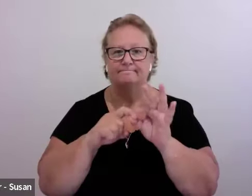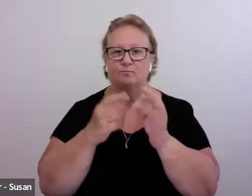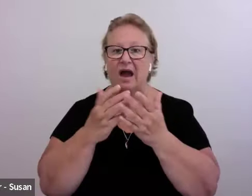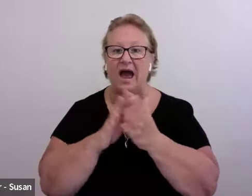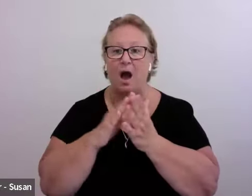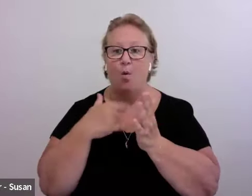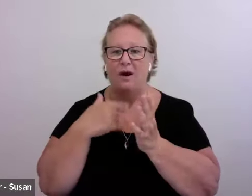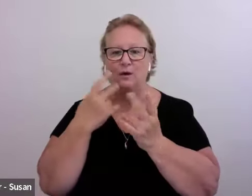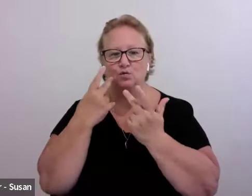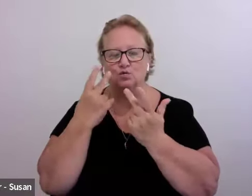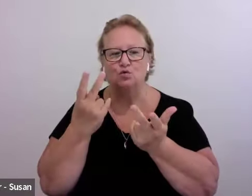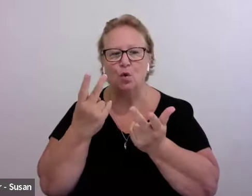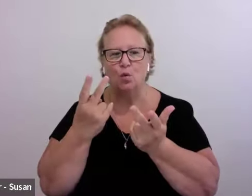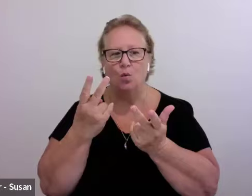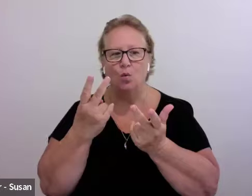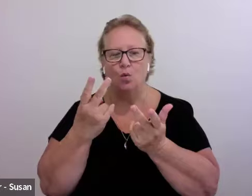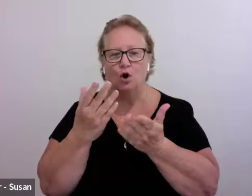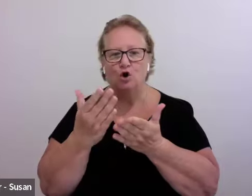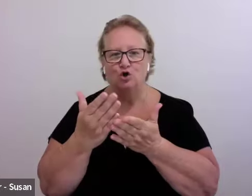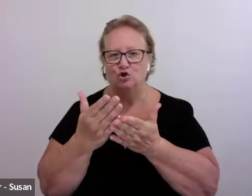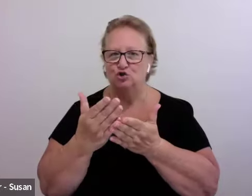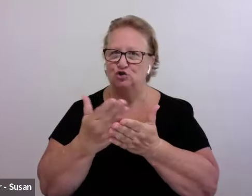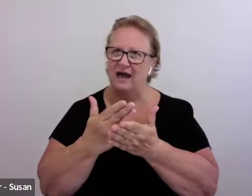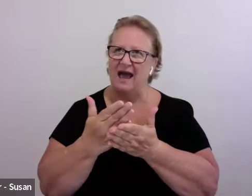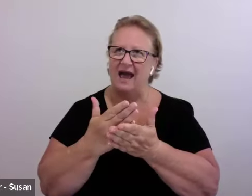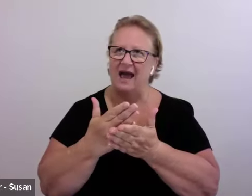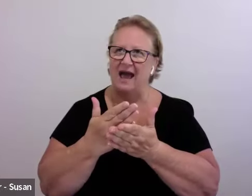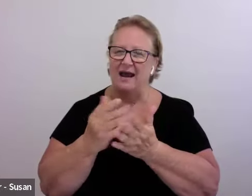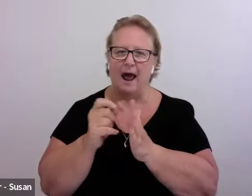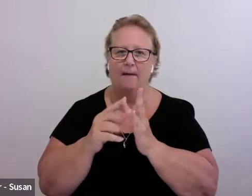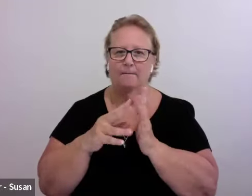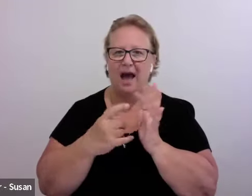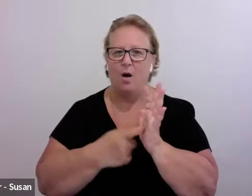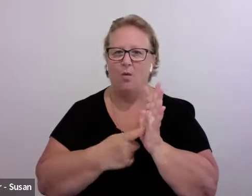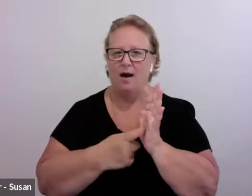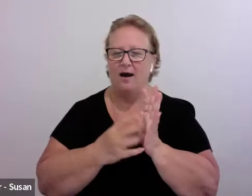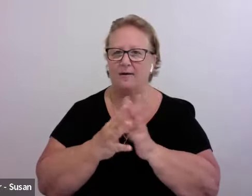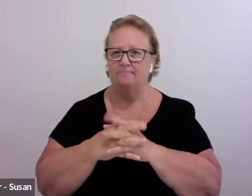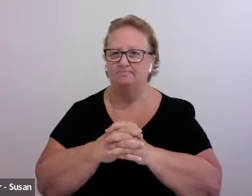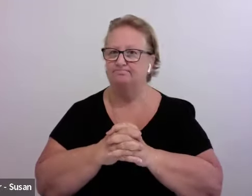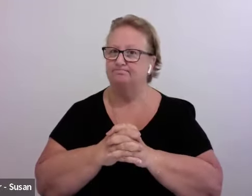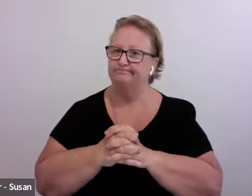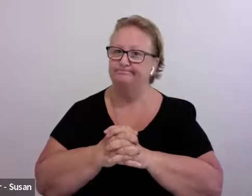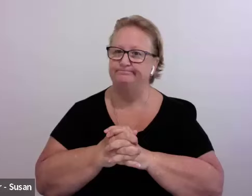Fantastic.